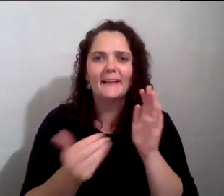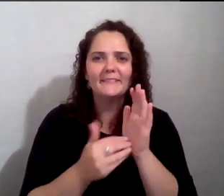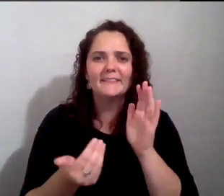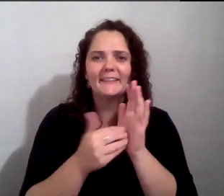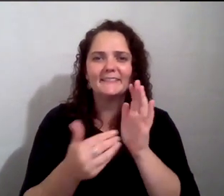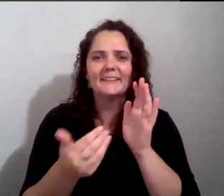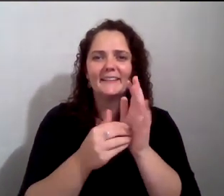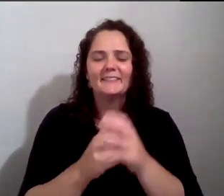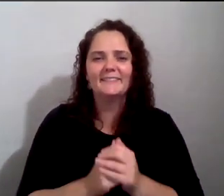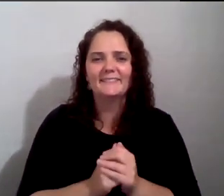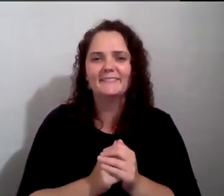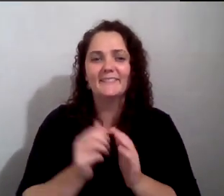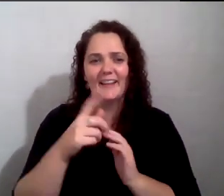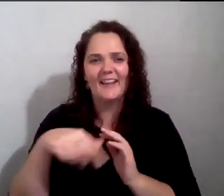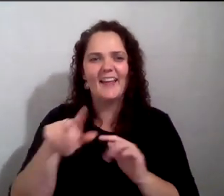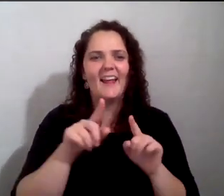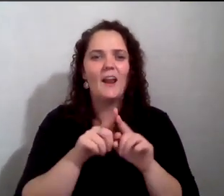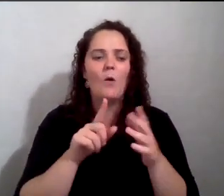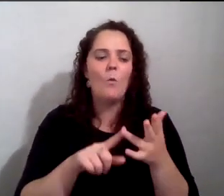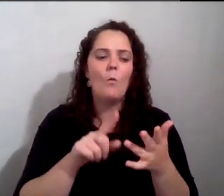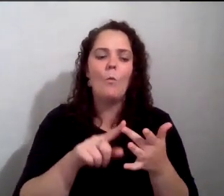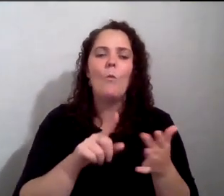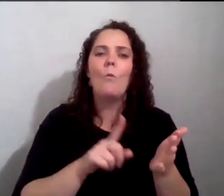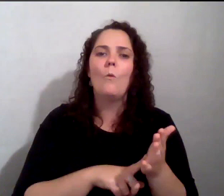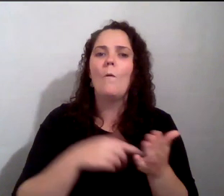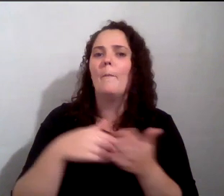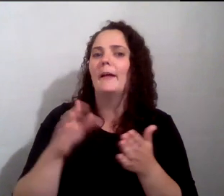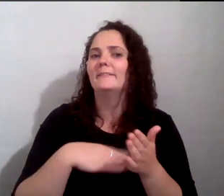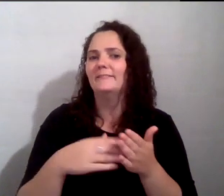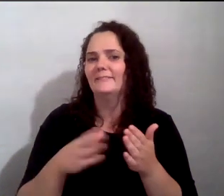often quite built up you know, you revel in this well and it's oil paint